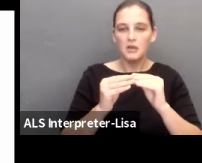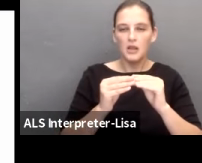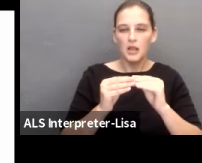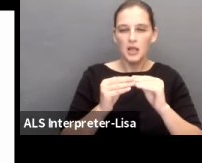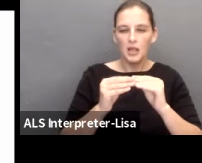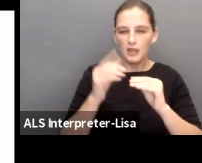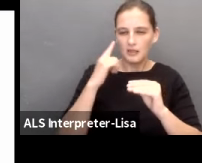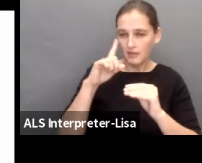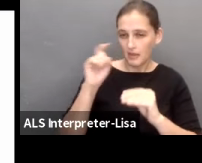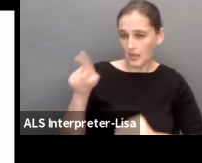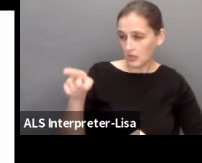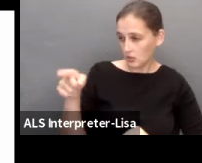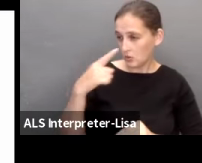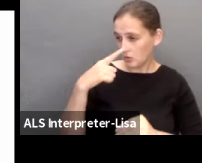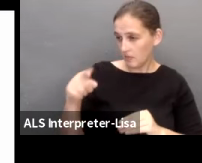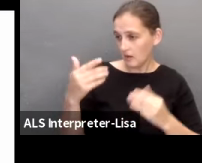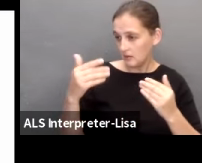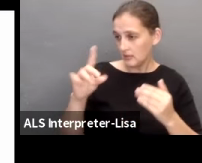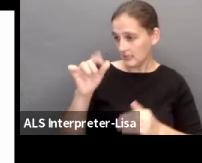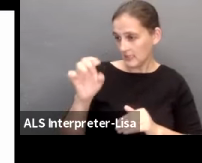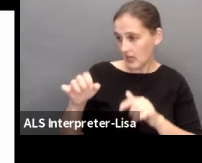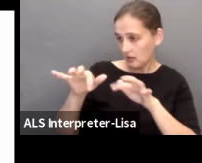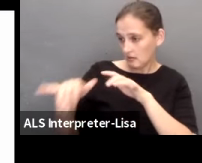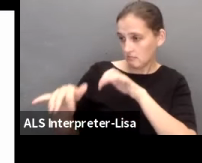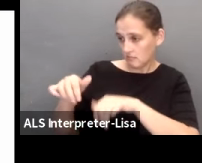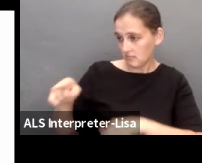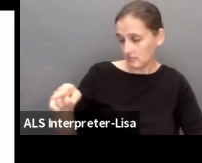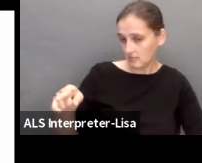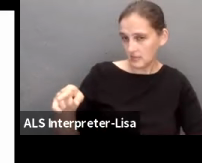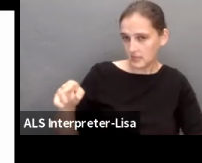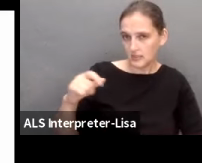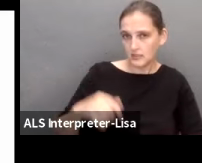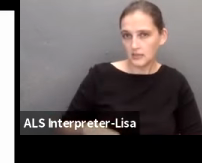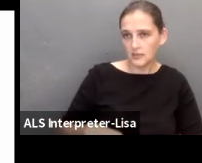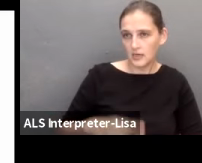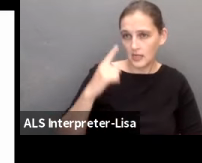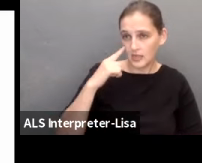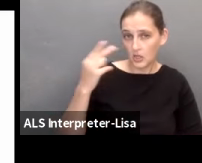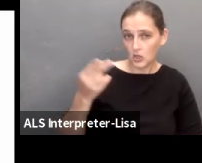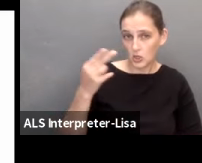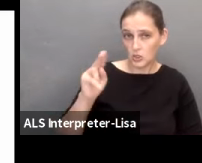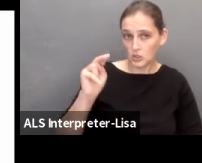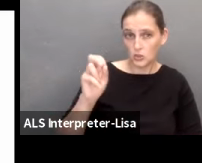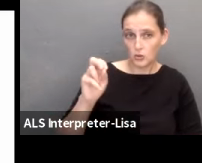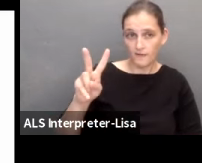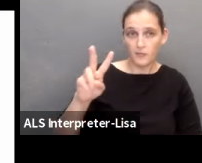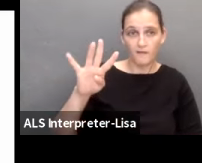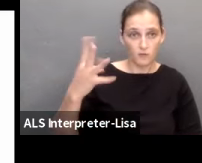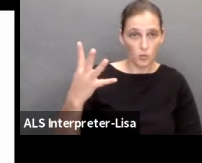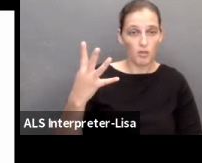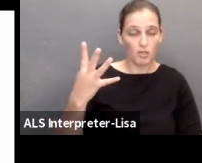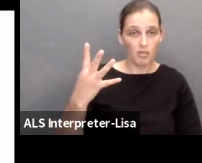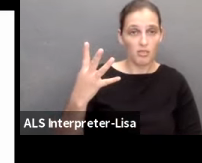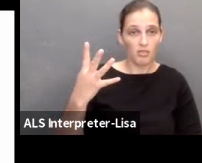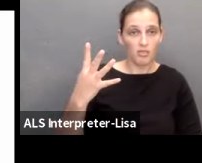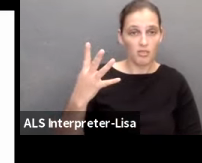my colleague to put that date in there. I think it's Thursday, November 4 from one